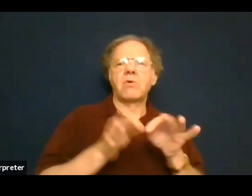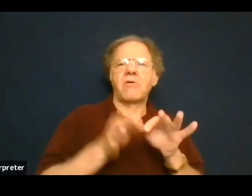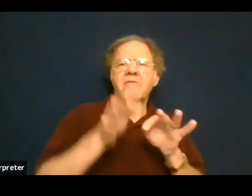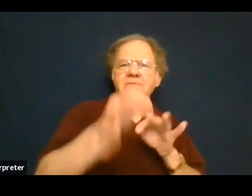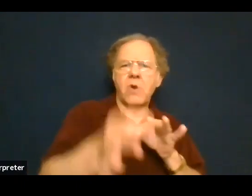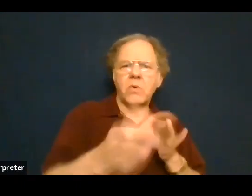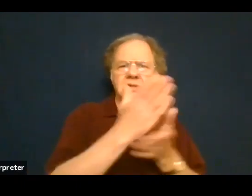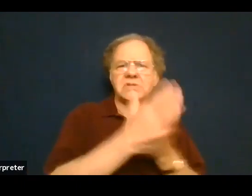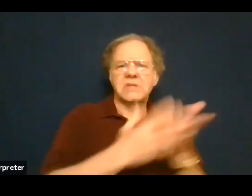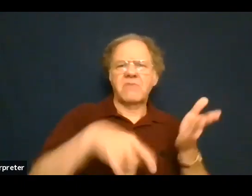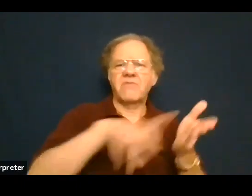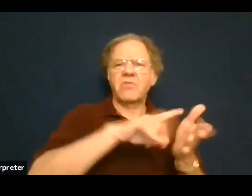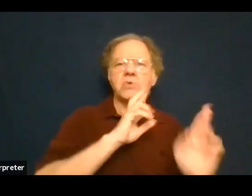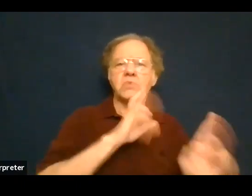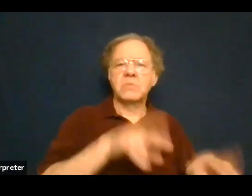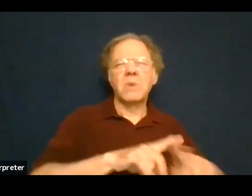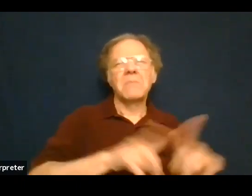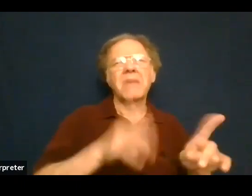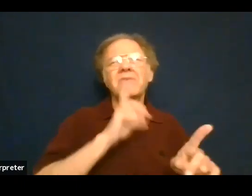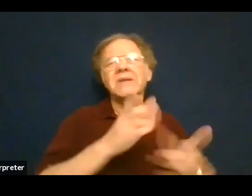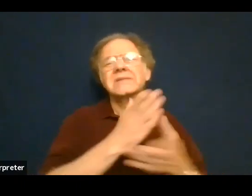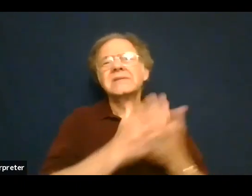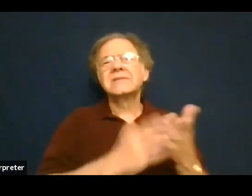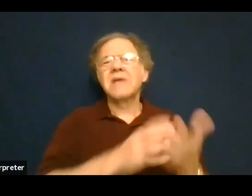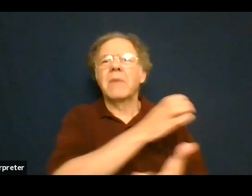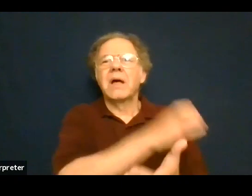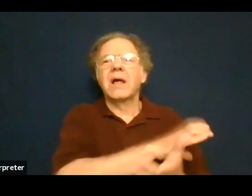But there is some clinical overlap with other syndromes